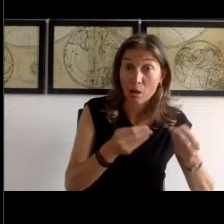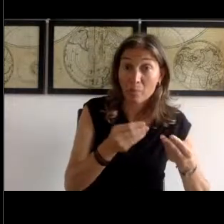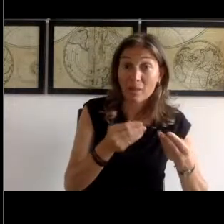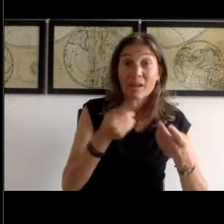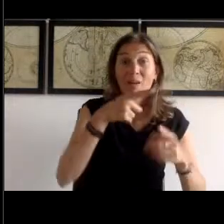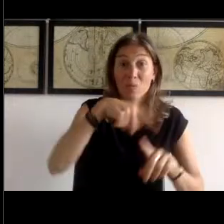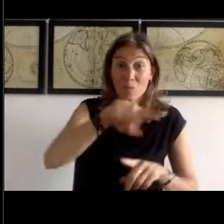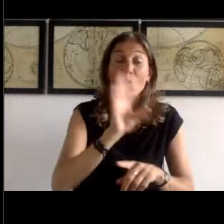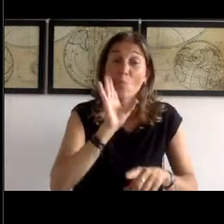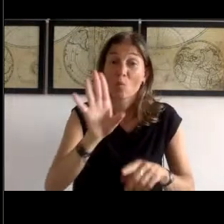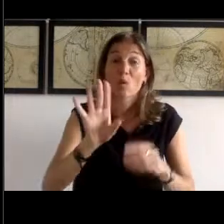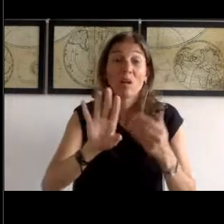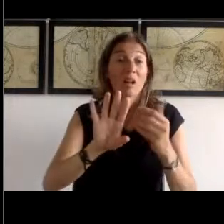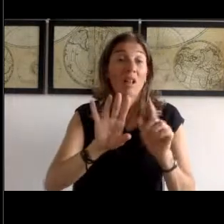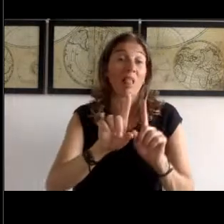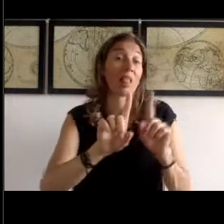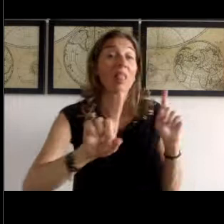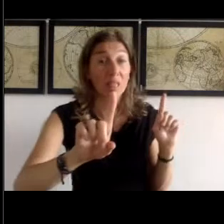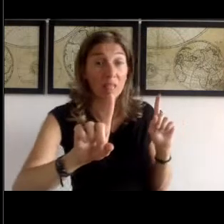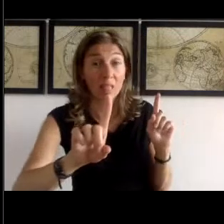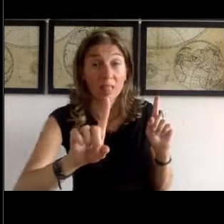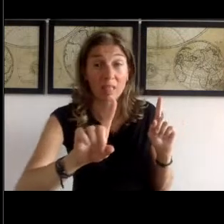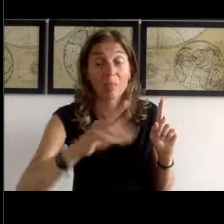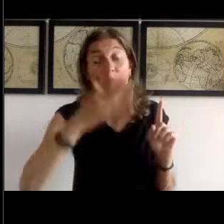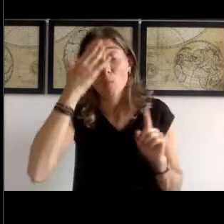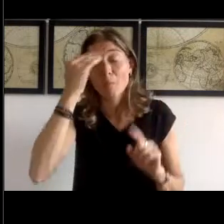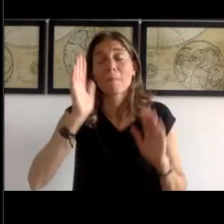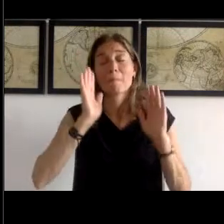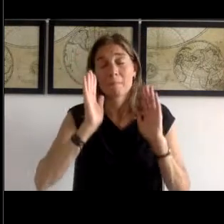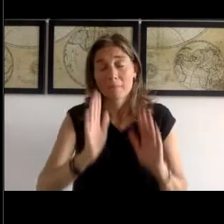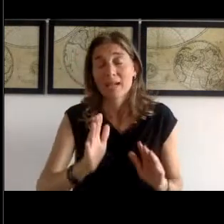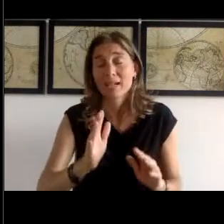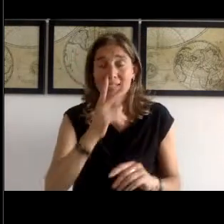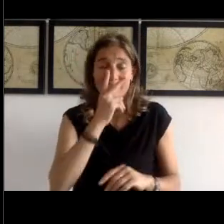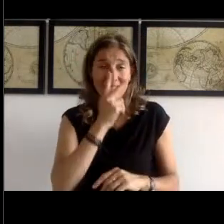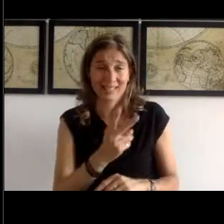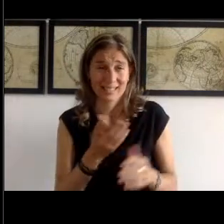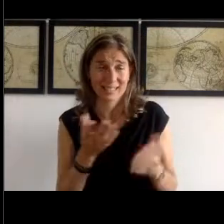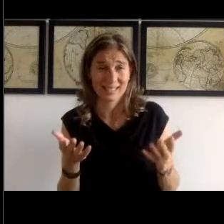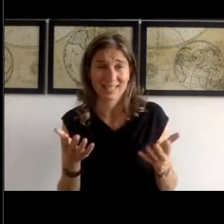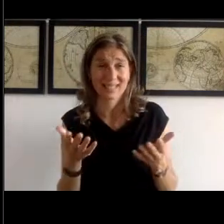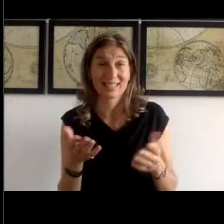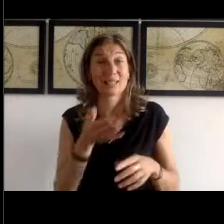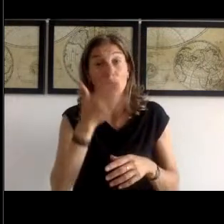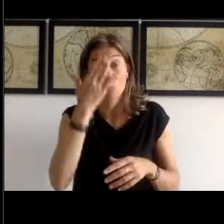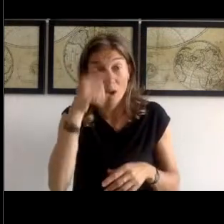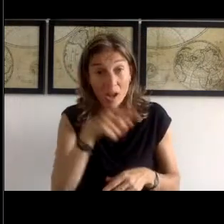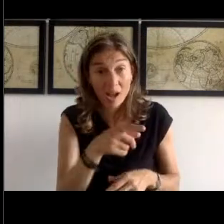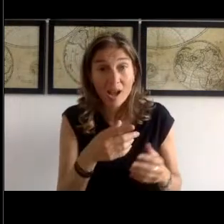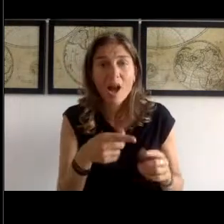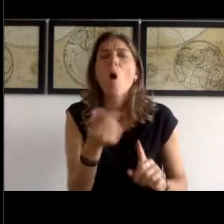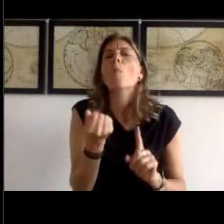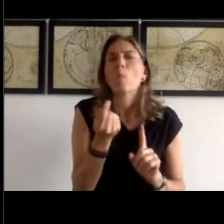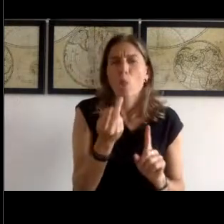What is the system or how to find the database of graduates with disabilities from other countries?